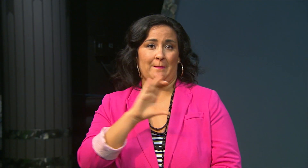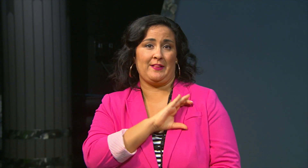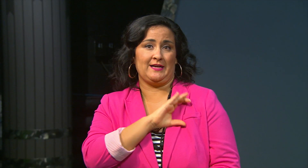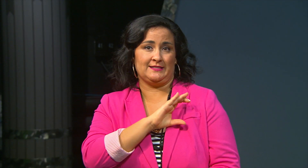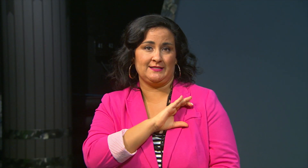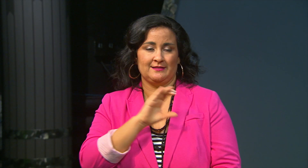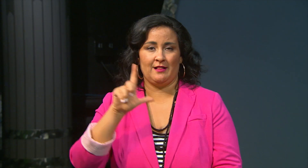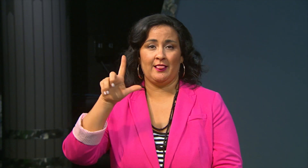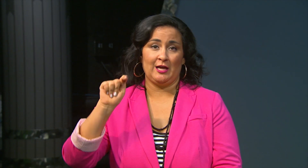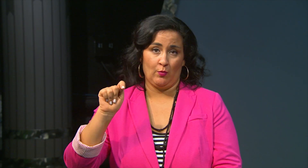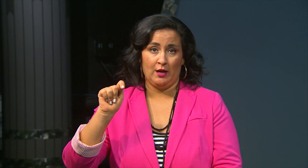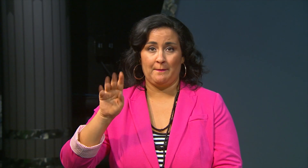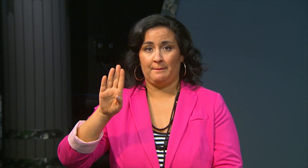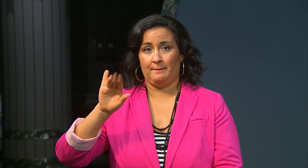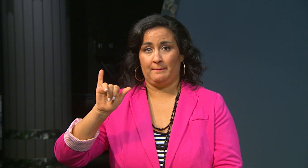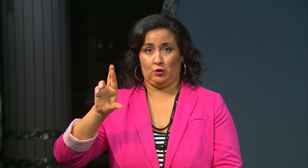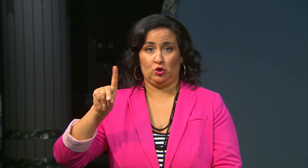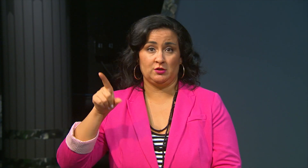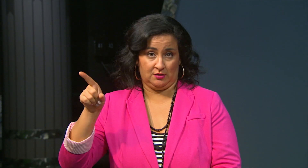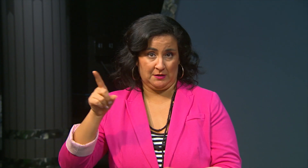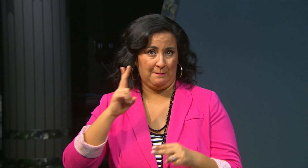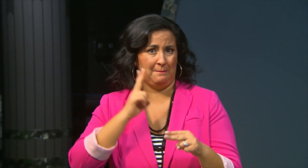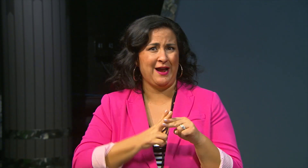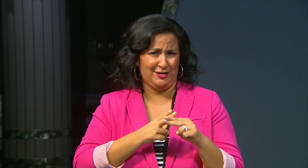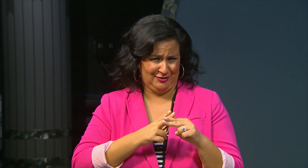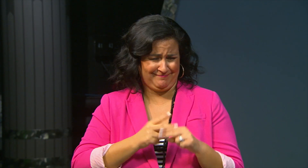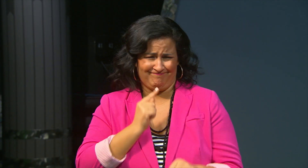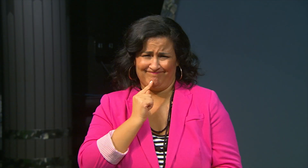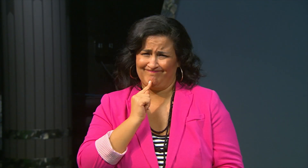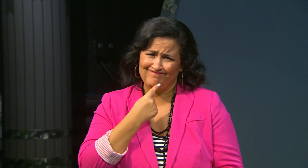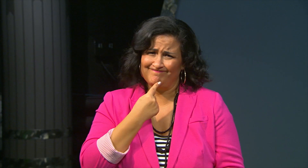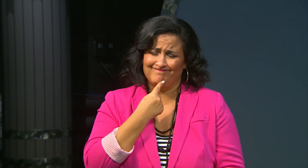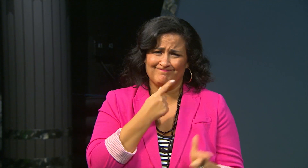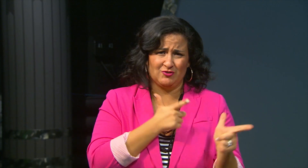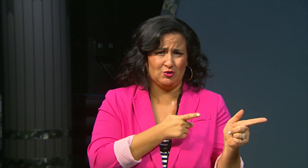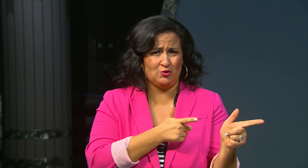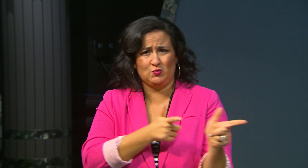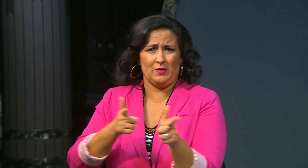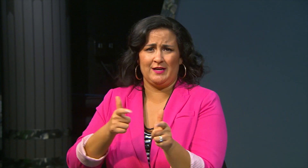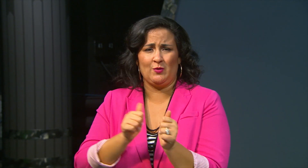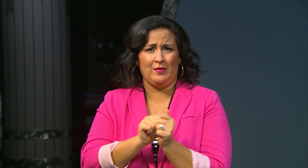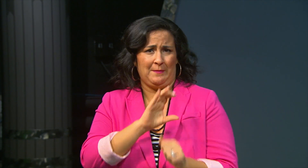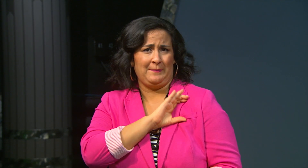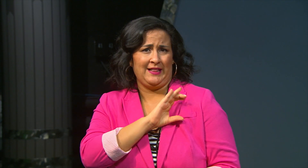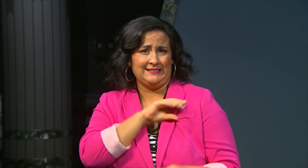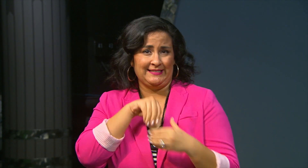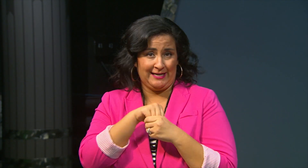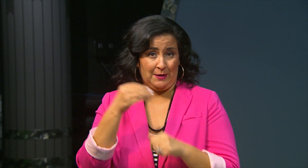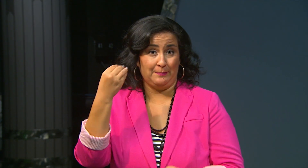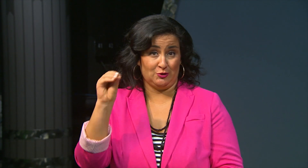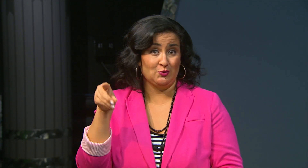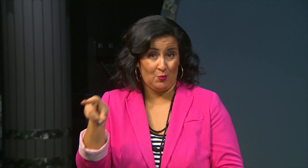Veteran police officer Lt. Byrd says the fatal police involved shootings in Missouri highlights